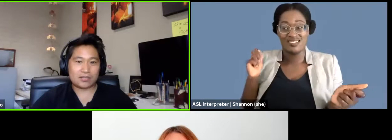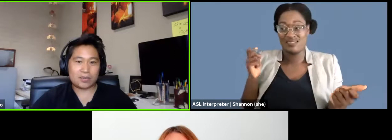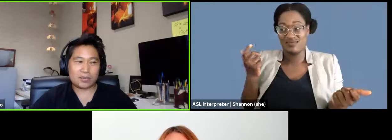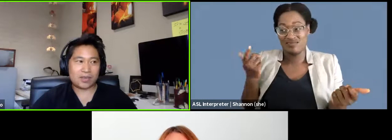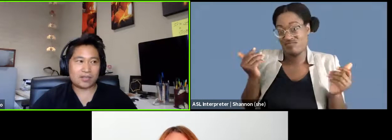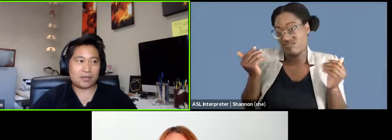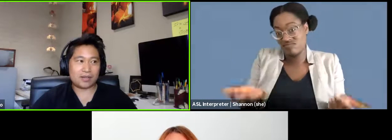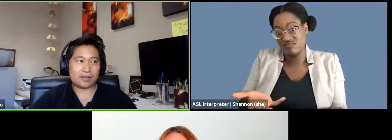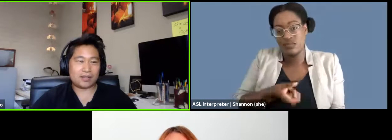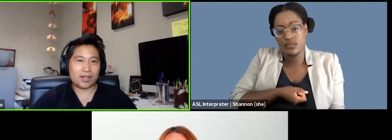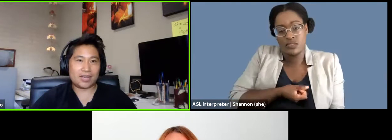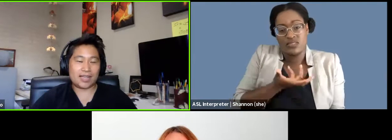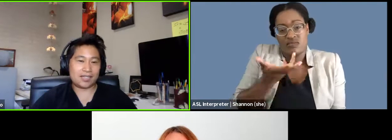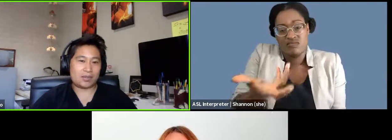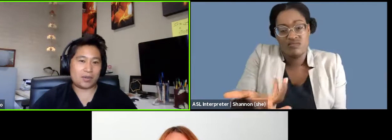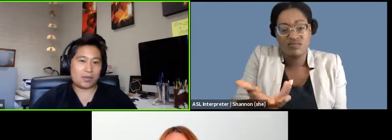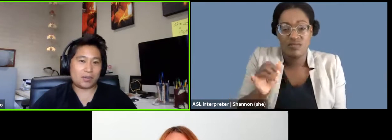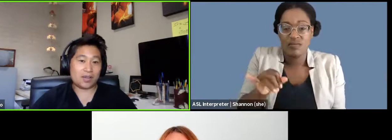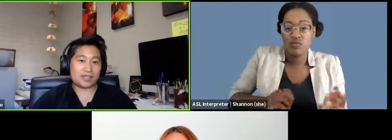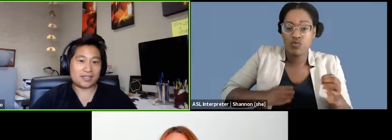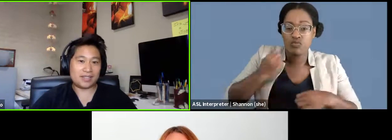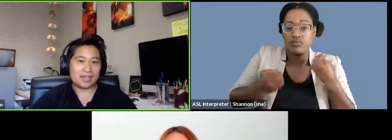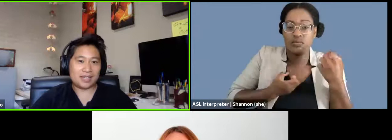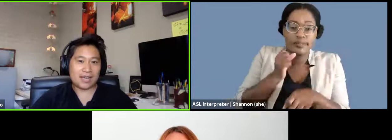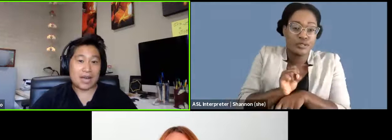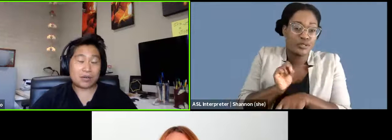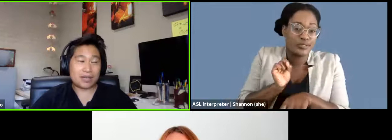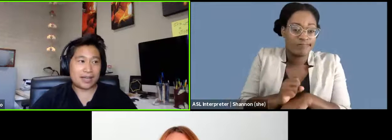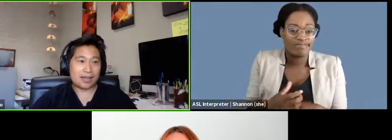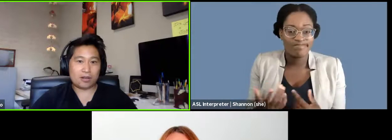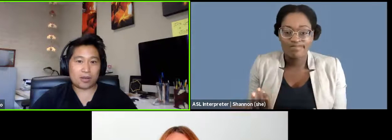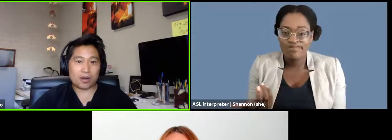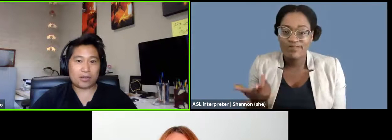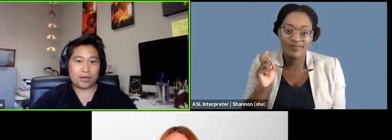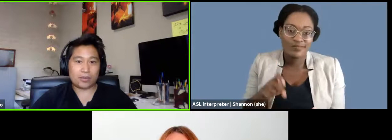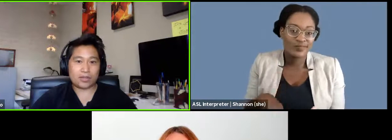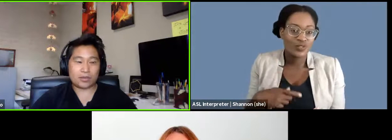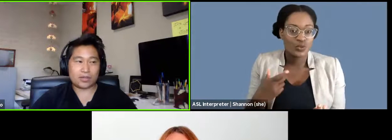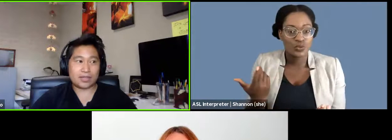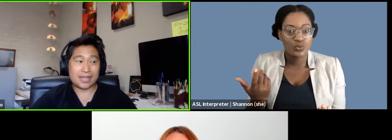from a place where you are not guessing what we want. How can I help? Are there resources?